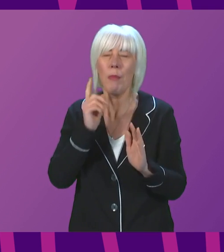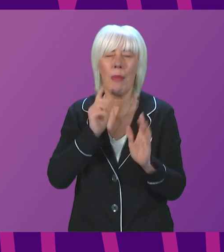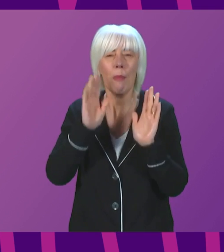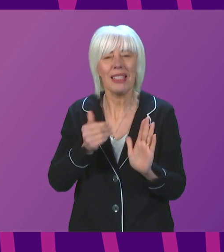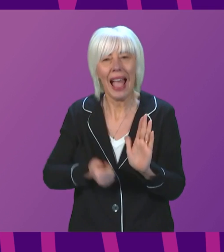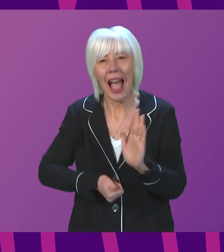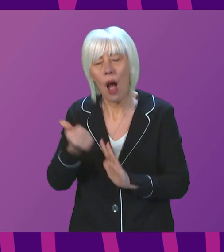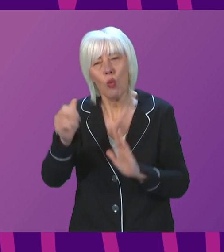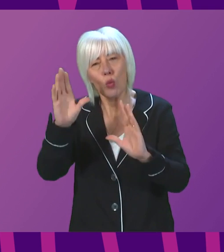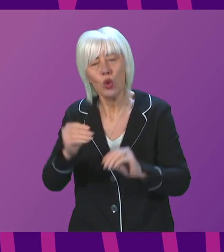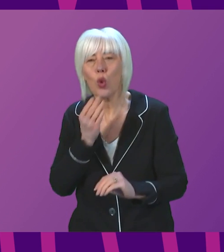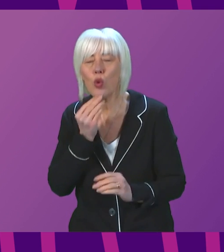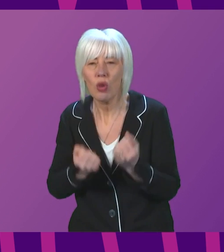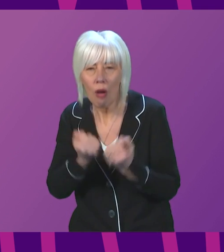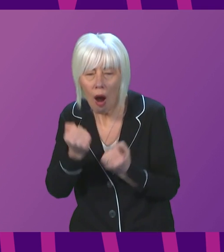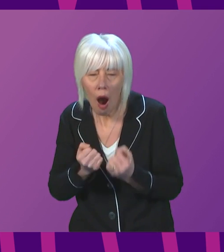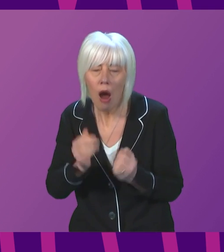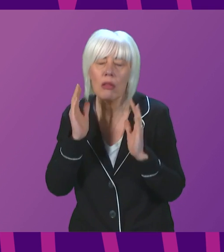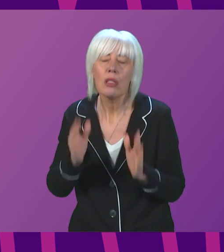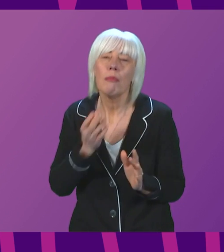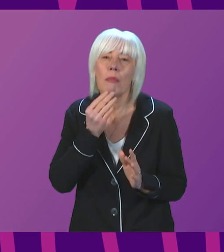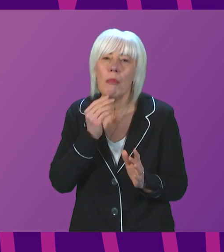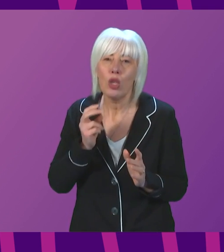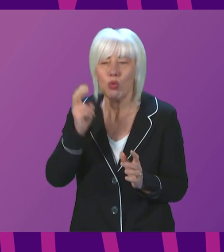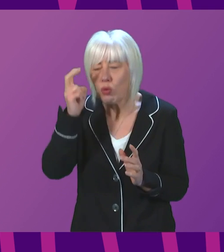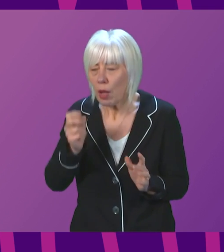We need to get people on to public transport, which is why public ownership of the railways